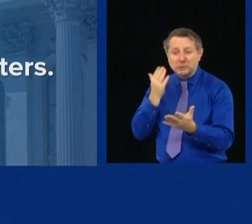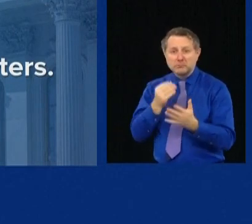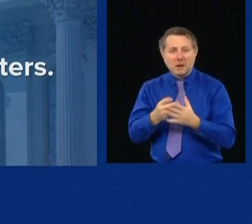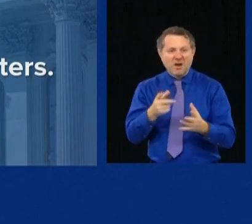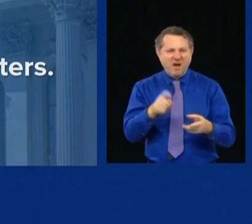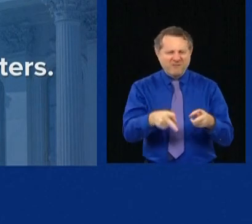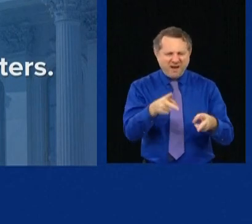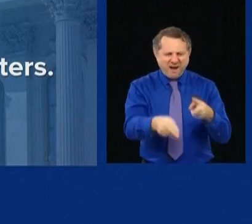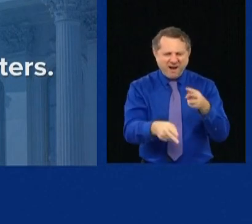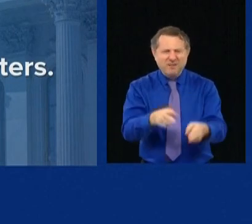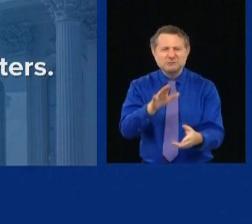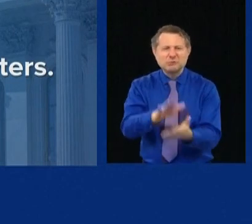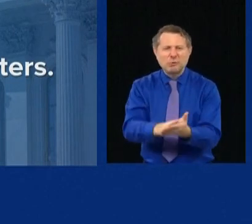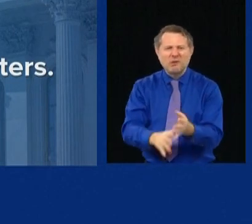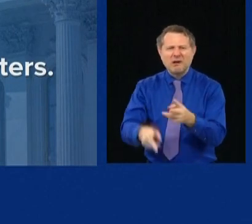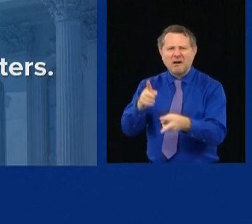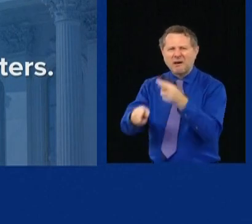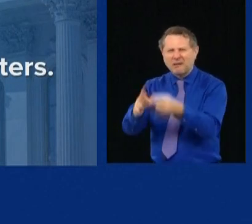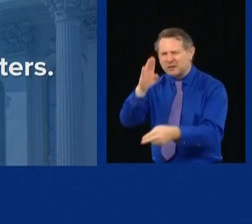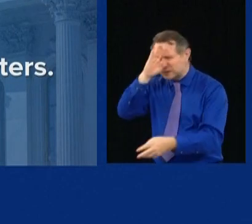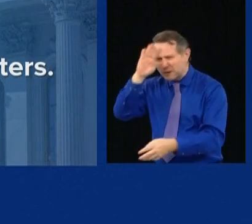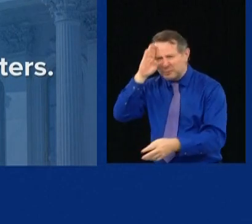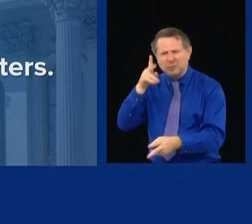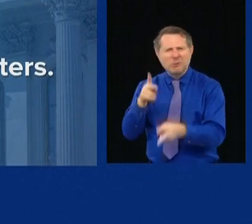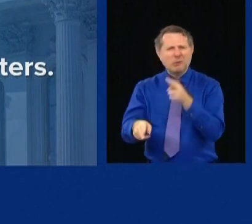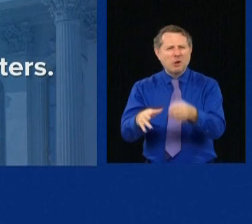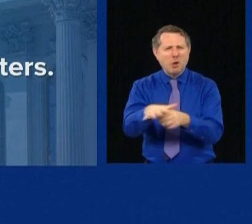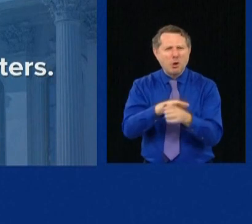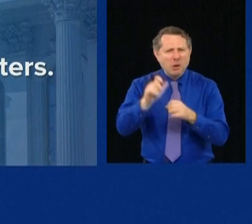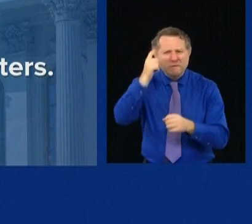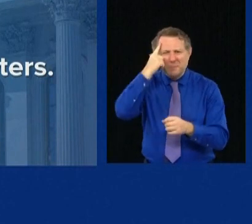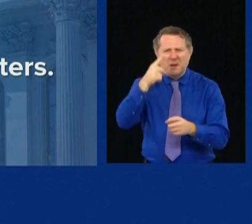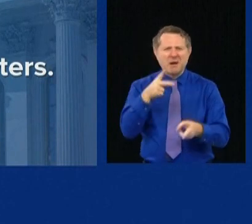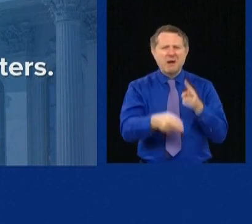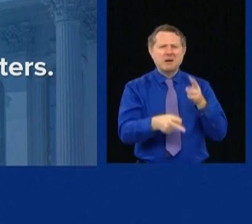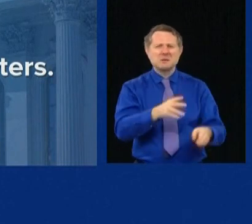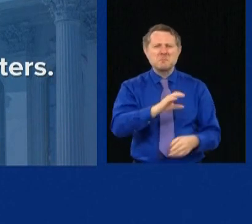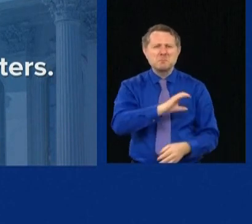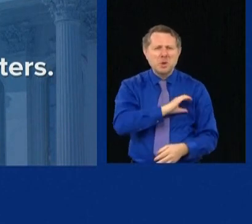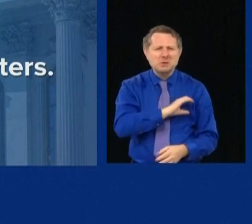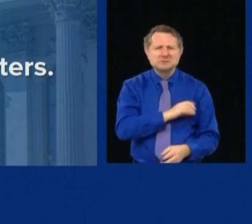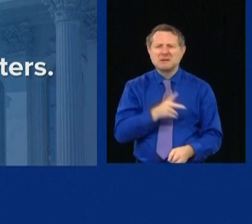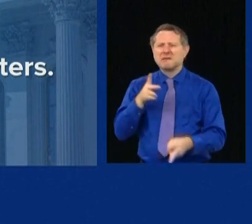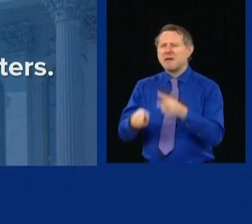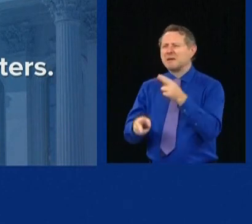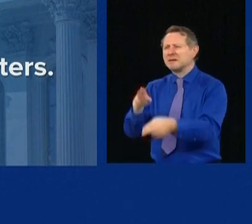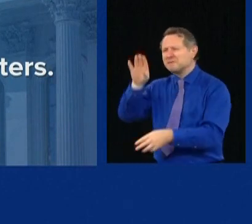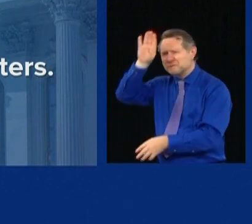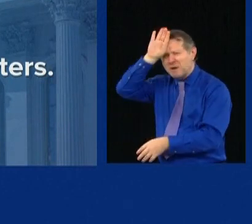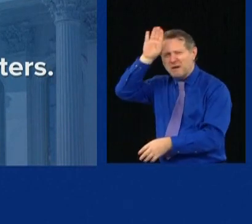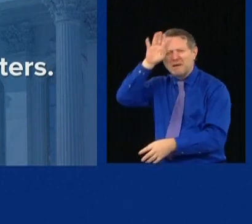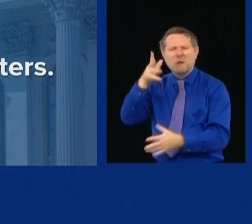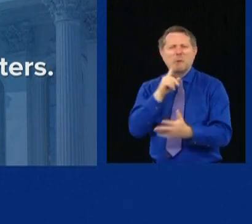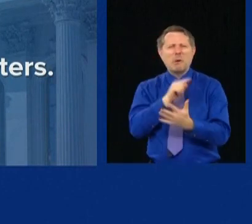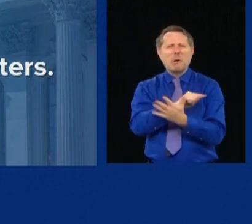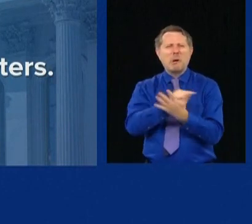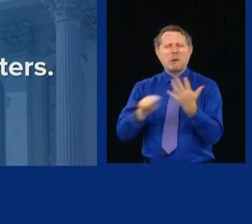SCHOOLS GET CUT, HOSPITALS GET CUT, LOCAL GOVERNMENTS GET CUT.